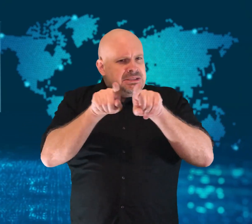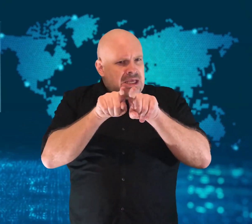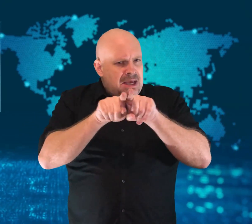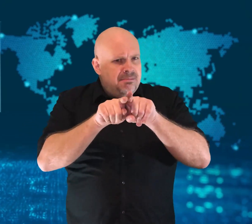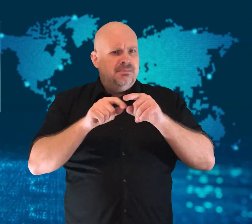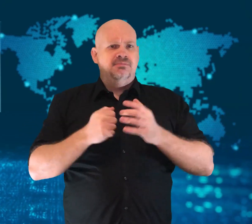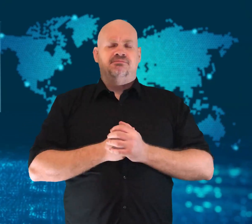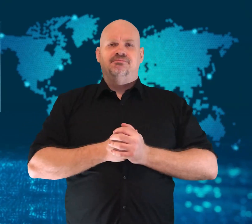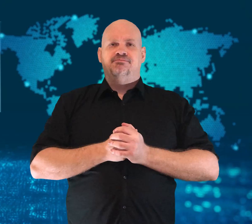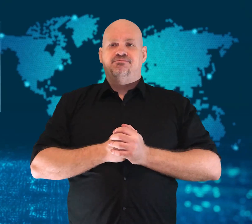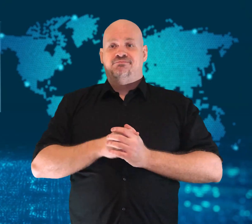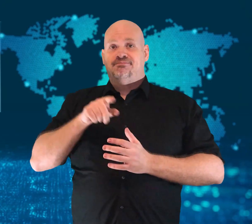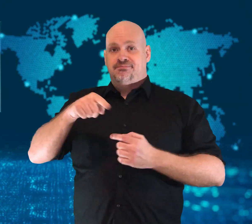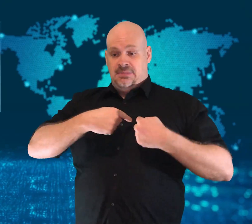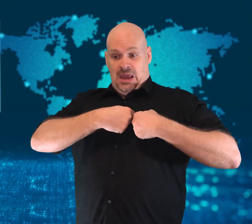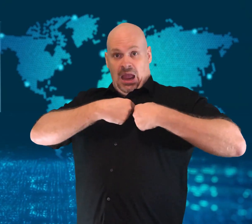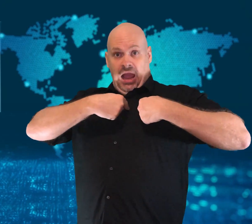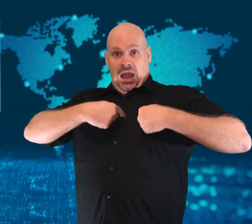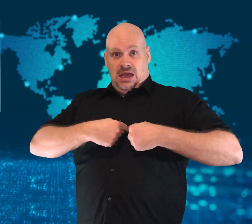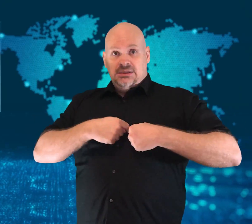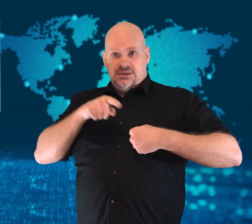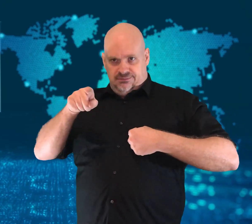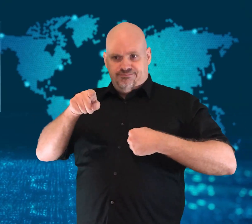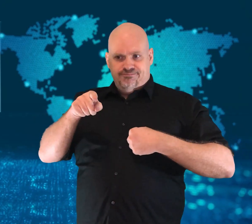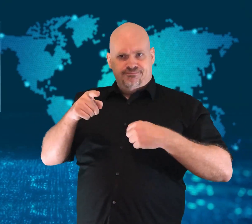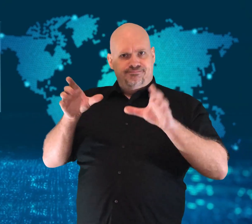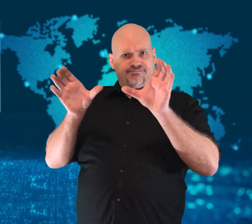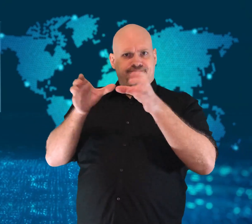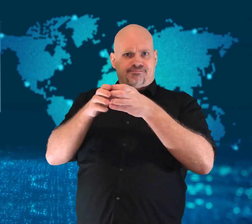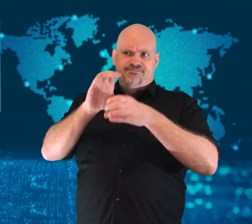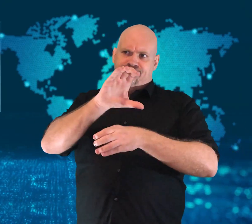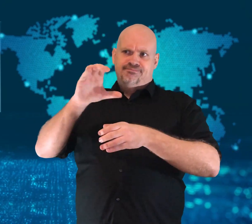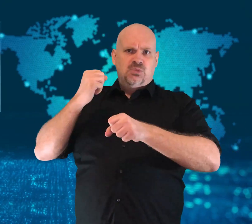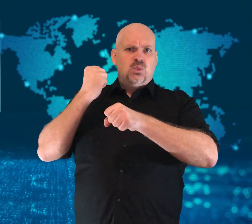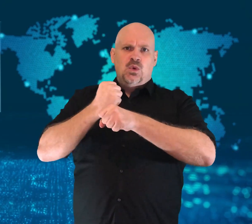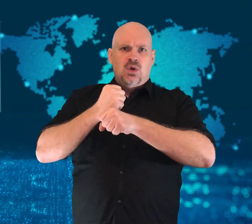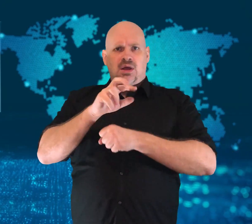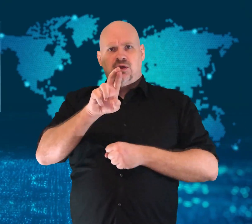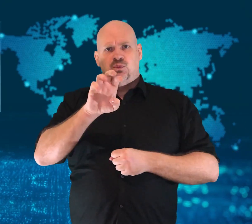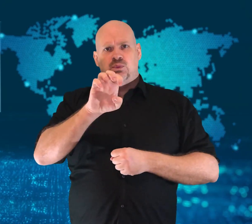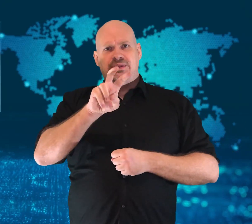This heart was provided by Revivicor,